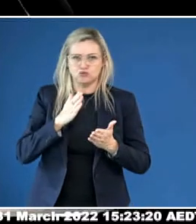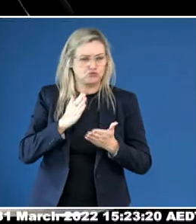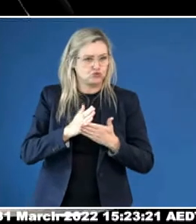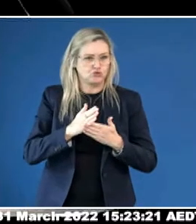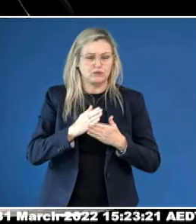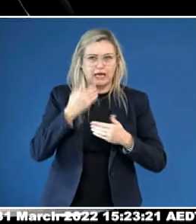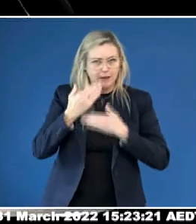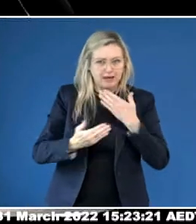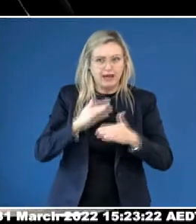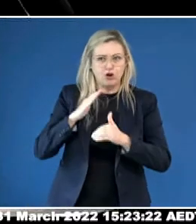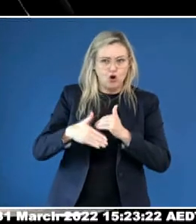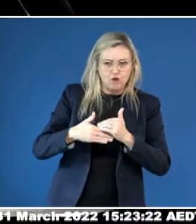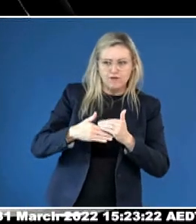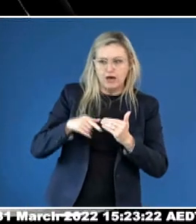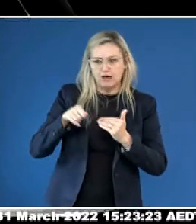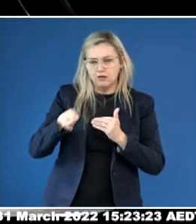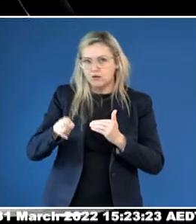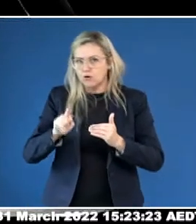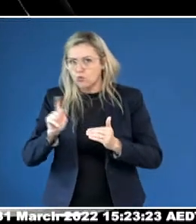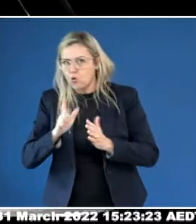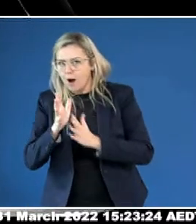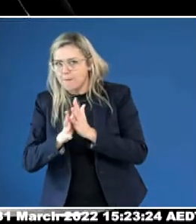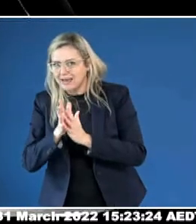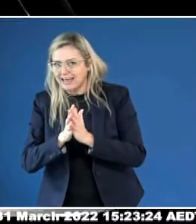conceptual framework around what constitutes gender-based violence.